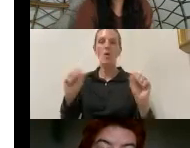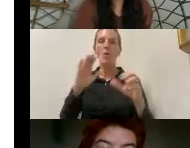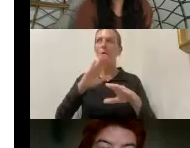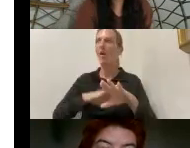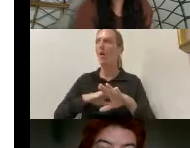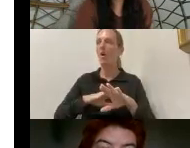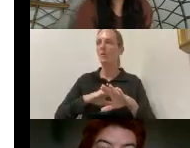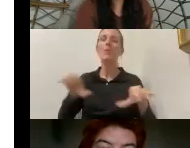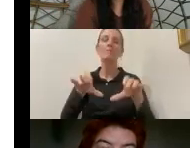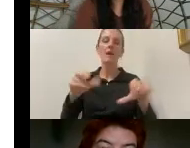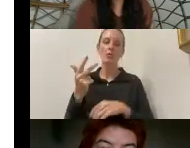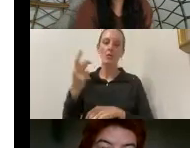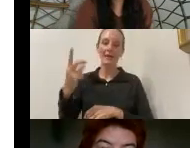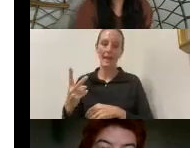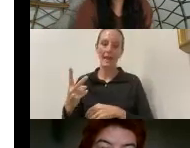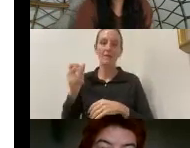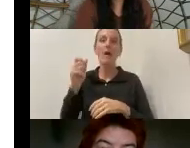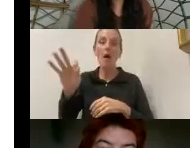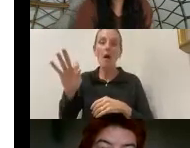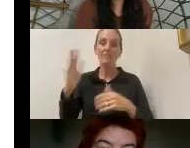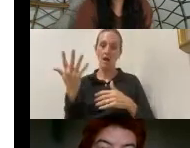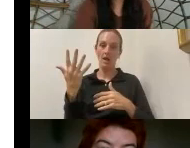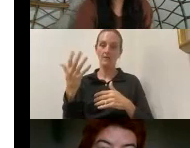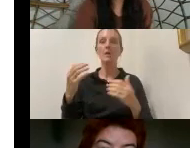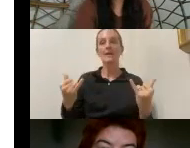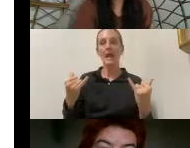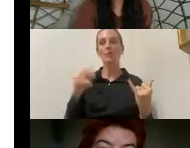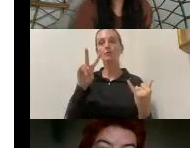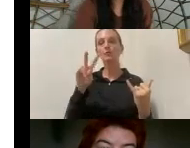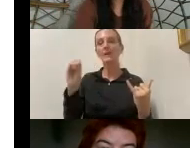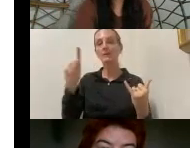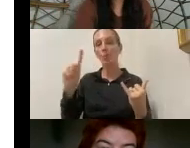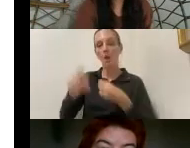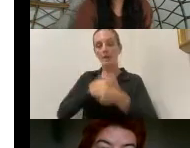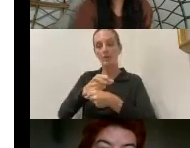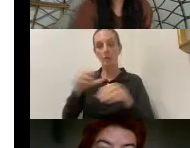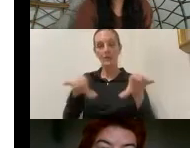We did a CCP in 2001, we're ready for a review that was due in 2011.